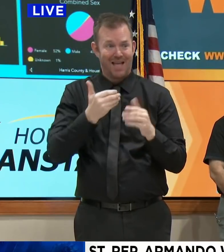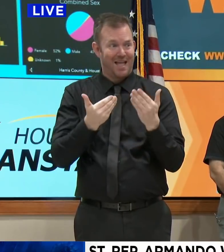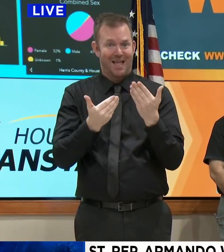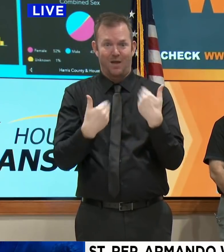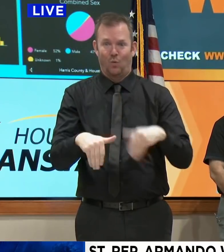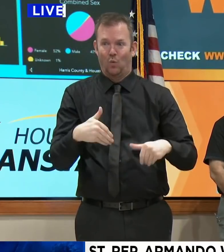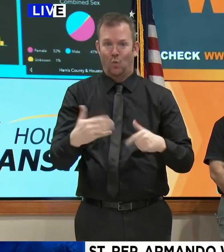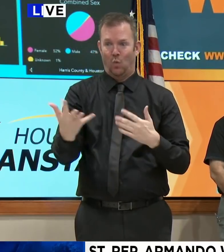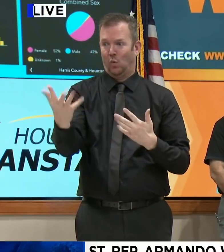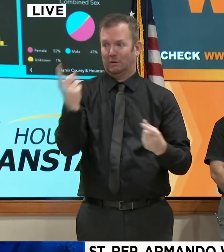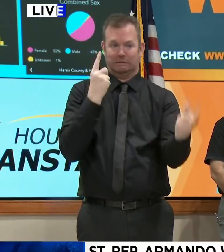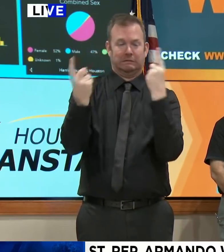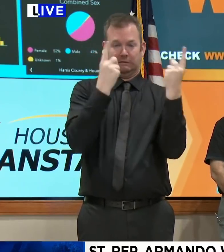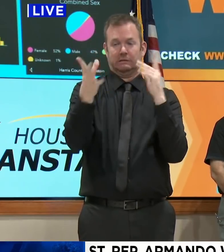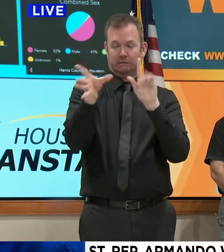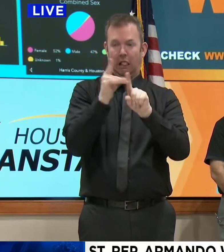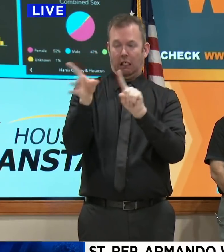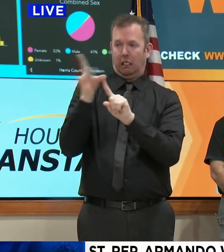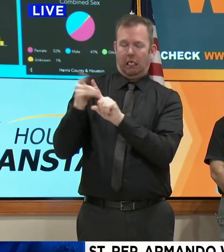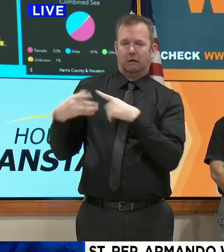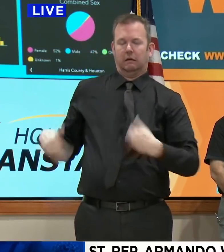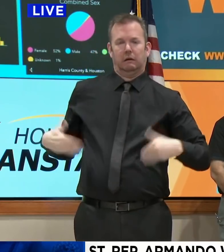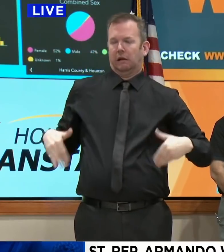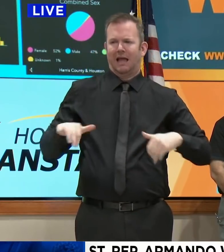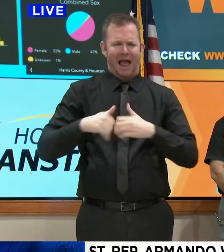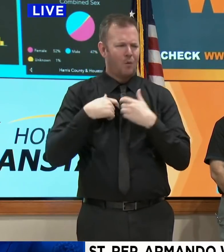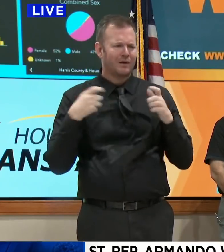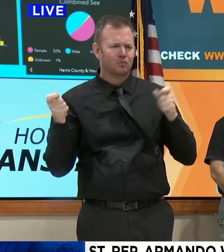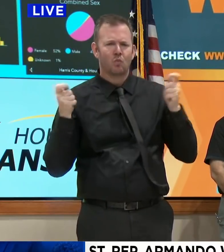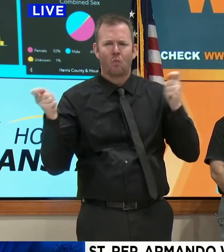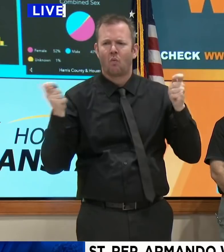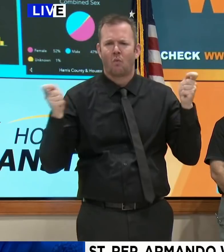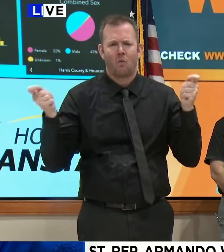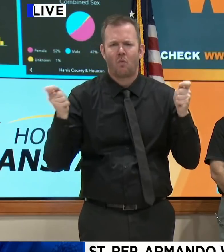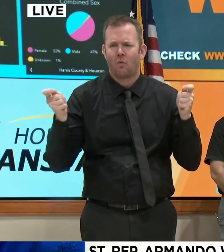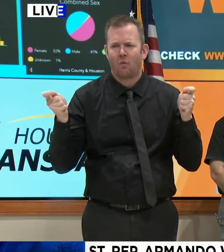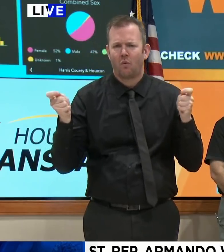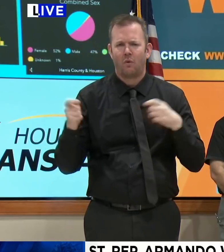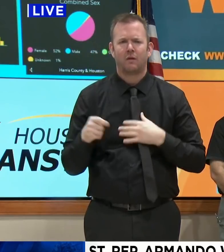folks who are sick and isolate them, but we can’t do that if them, but we can’t do that if the new cases every day are the new cases every day are so high. And if we haven’t hit